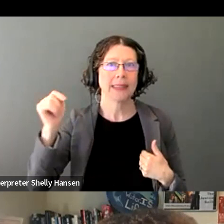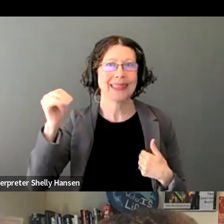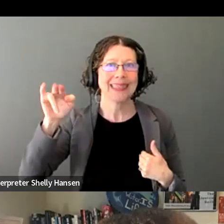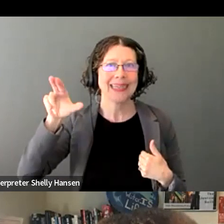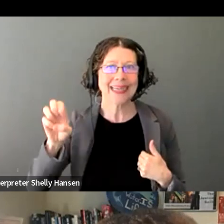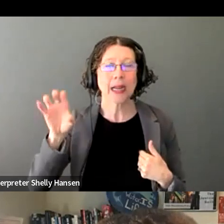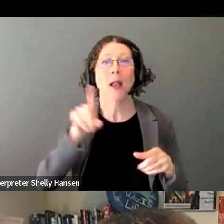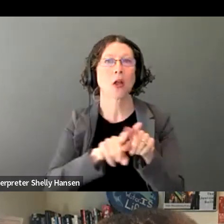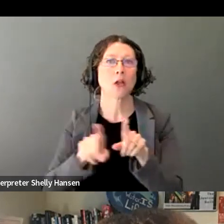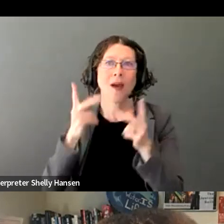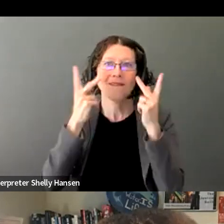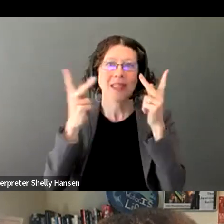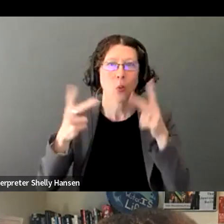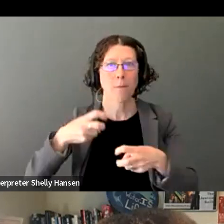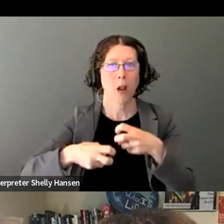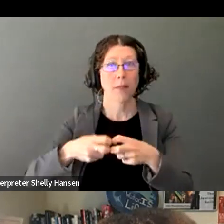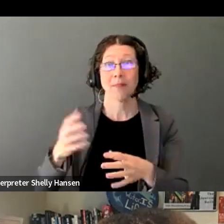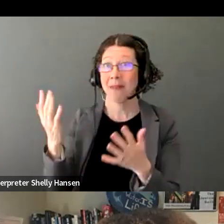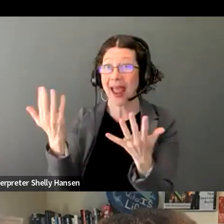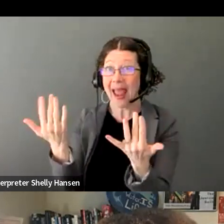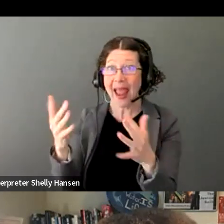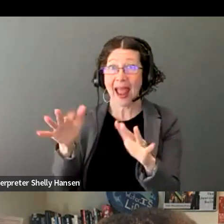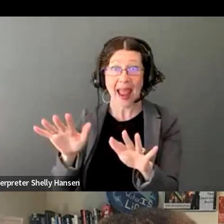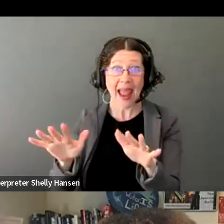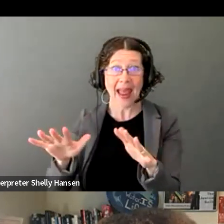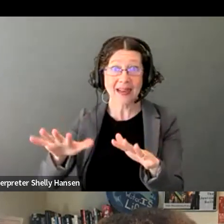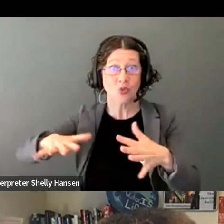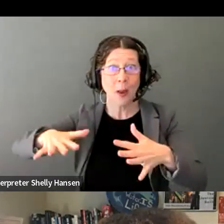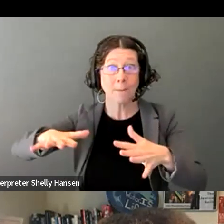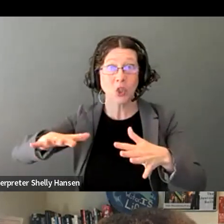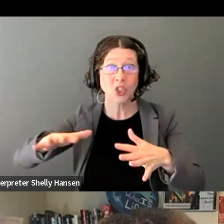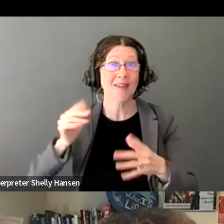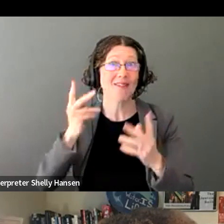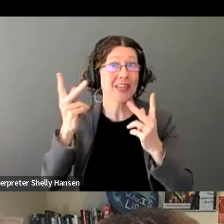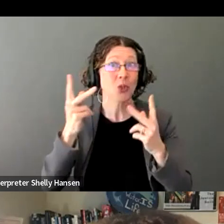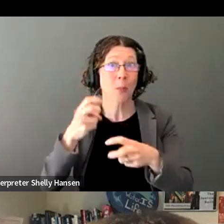And with the hand tremors and visual problems, I didn't think I would ever do art again.